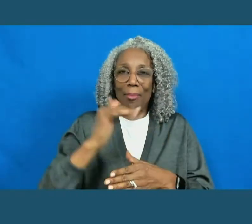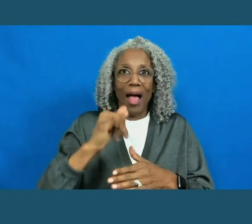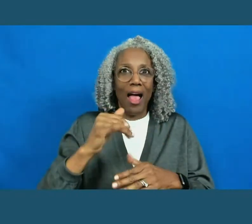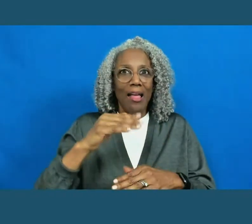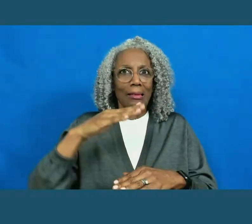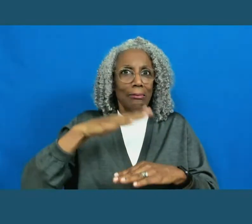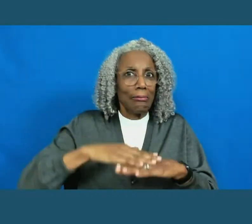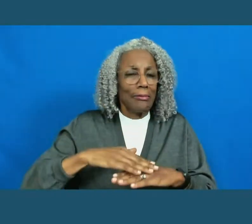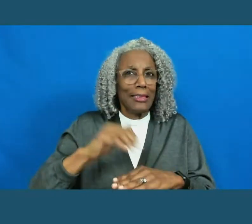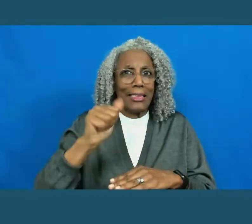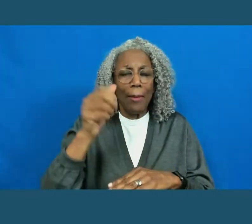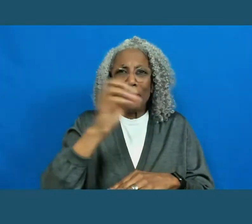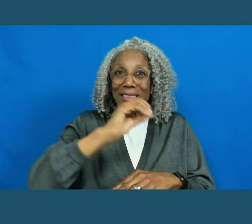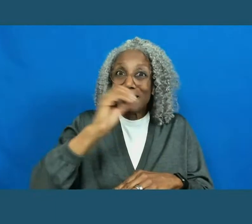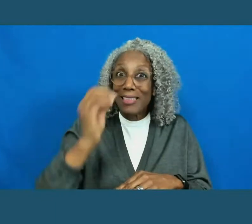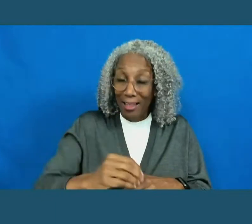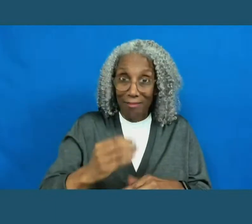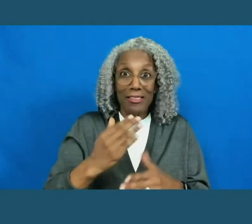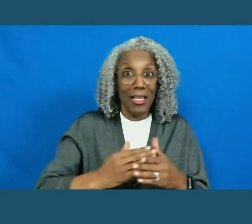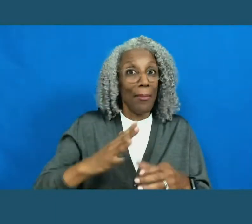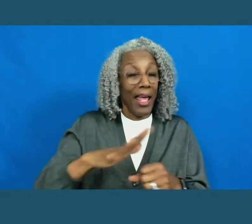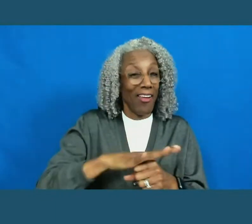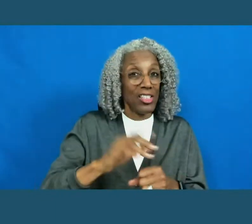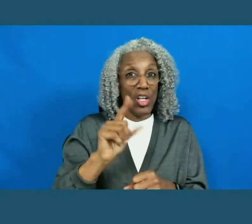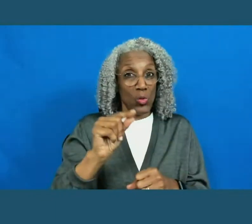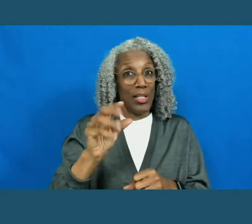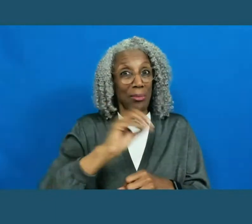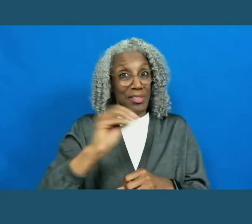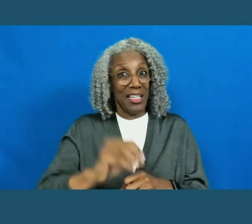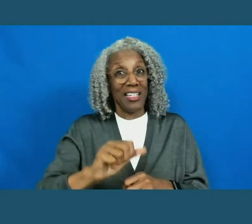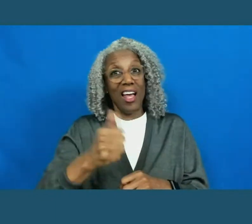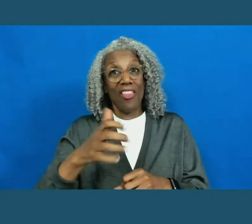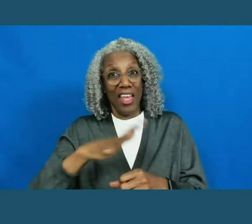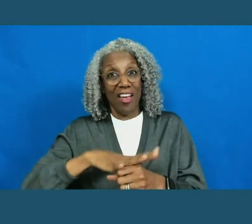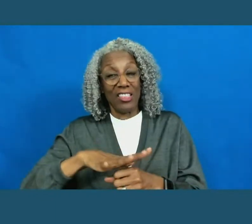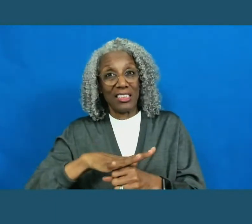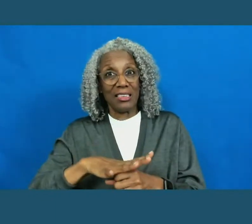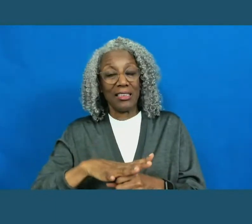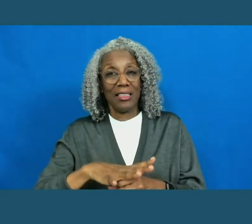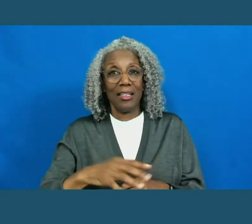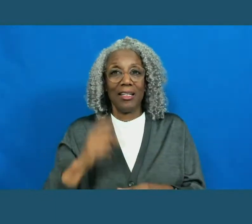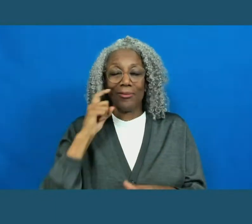passing M.C.P.S. average bad